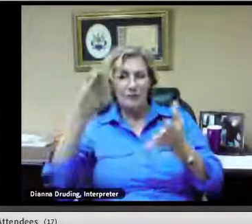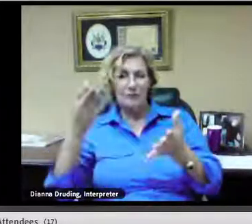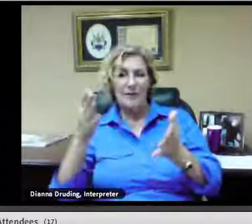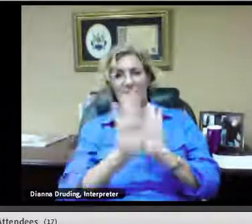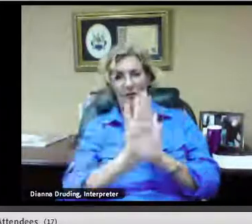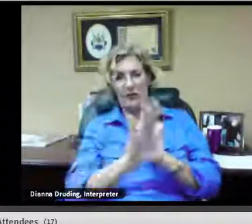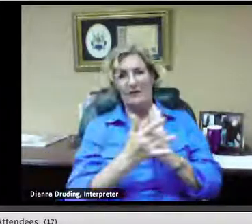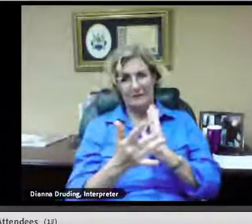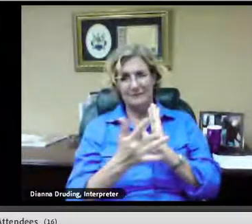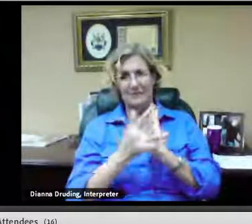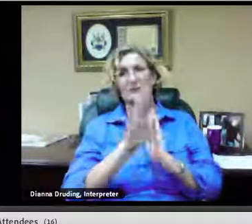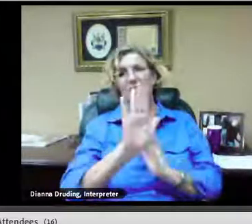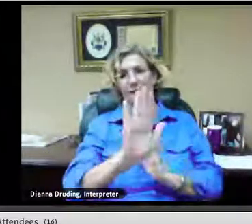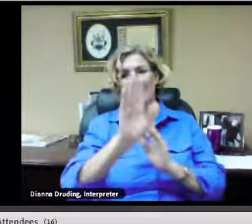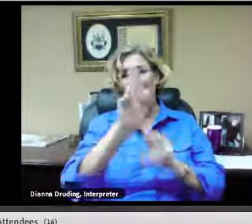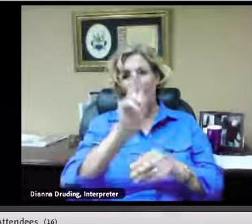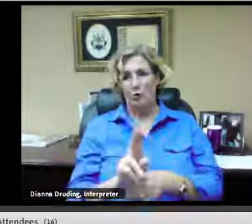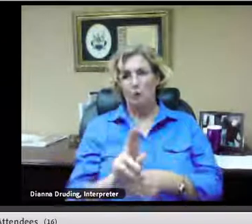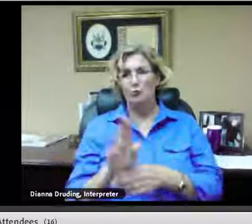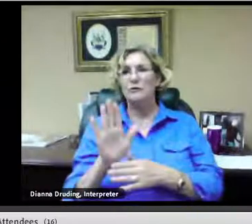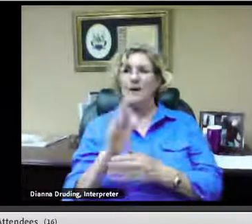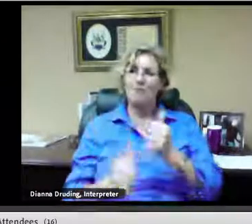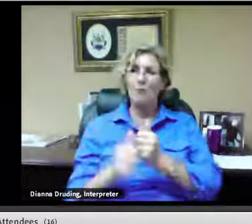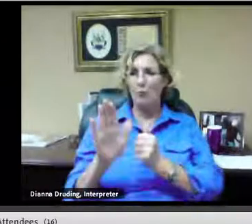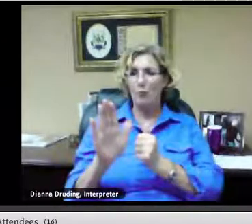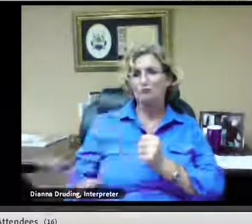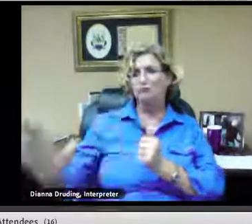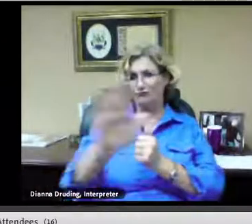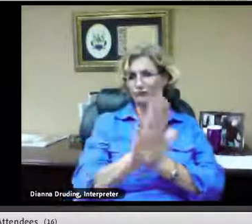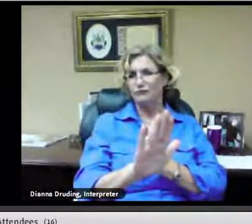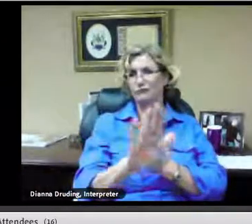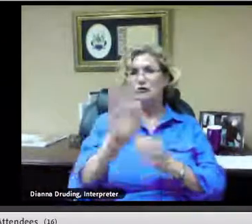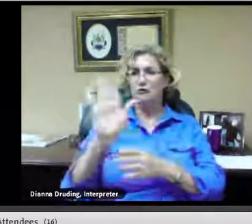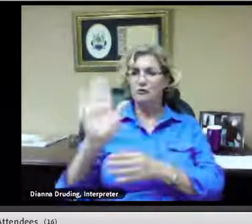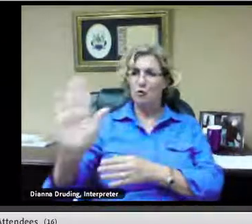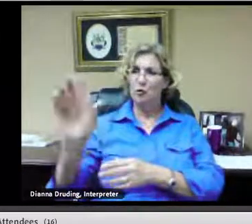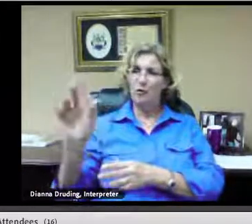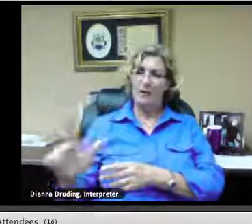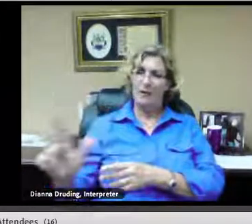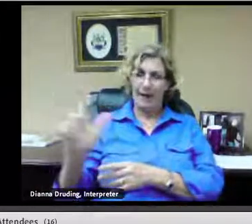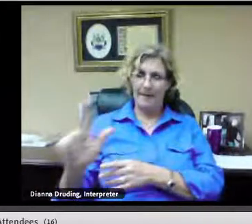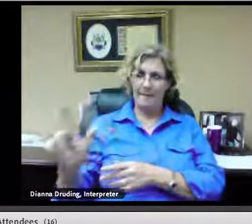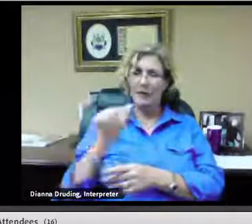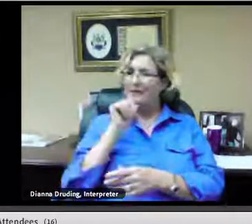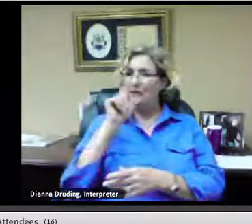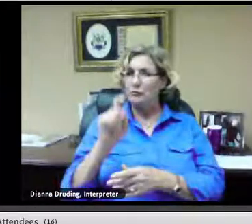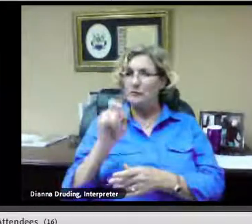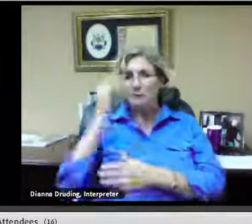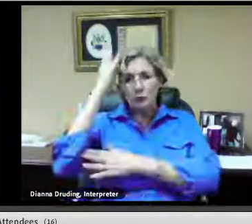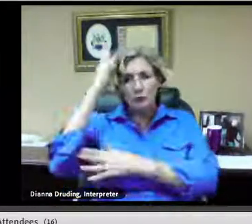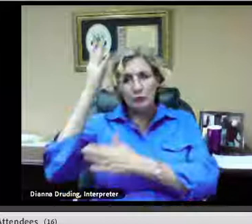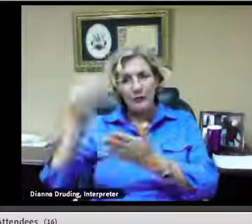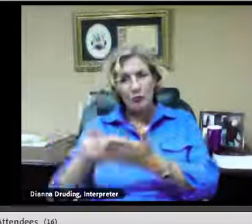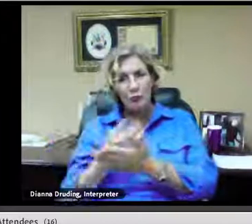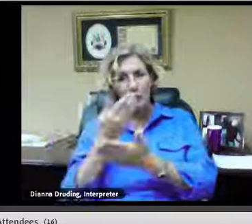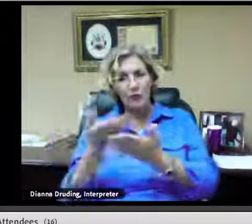but, you know, that's kind of where this is going. So I wanted to leave some space for, you know, questions or comments